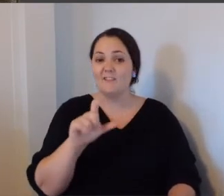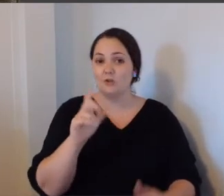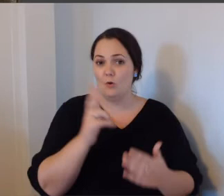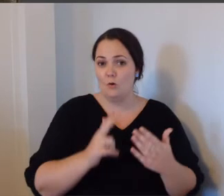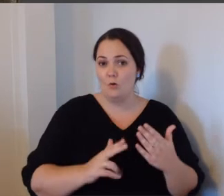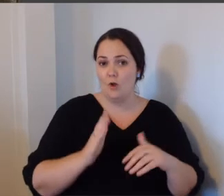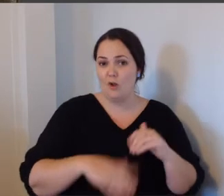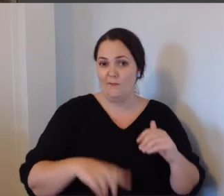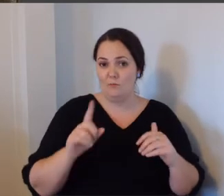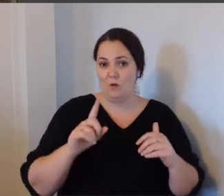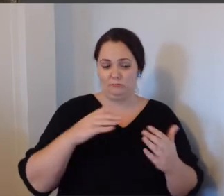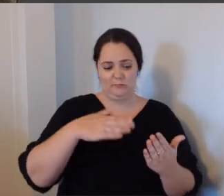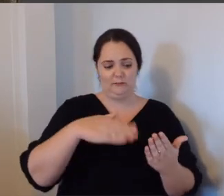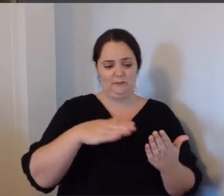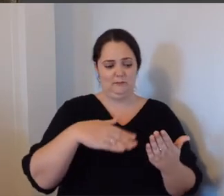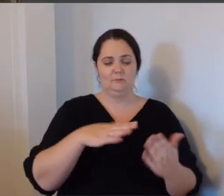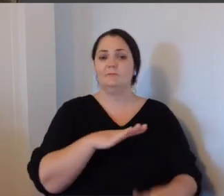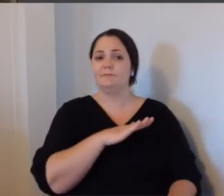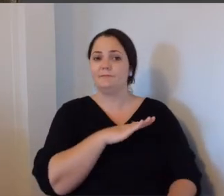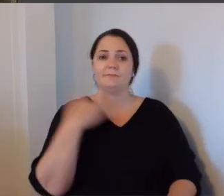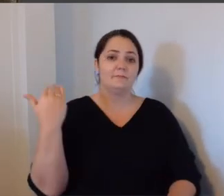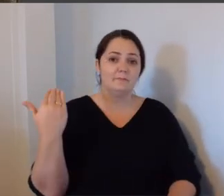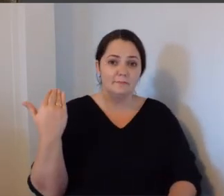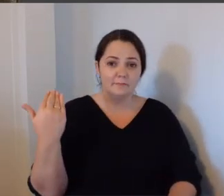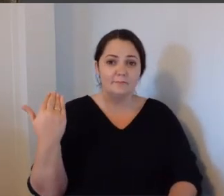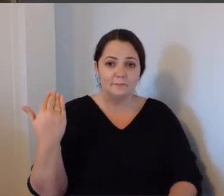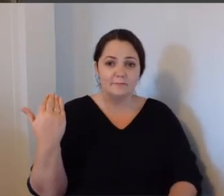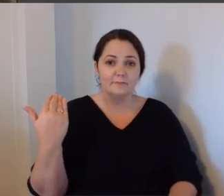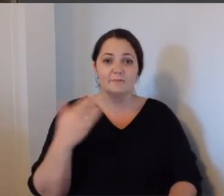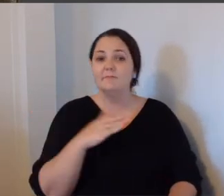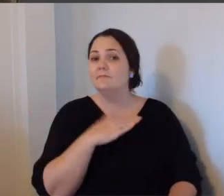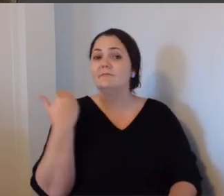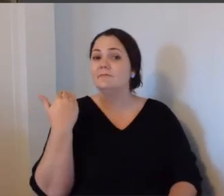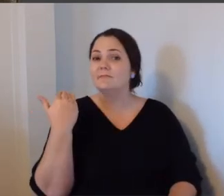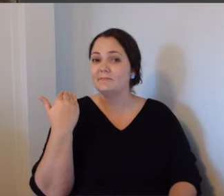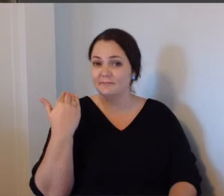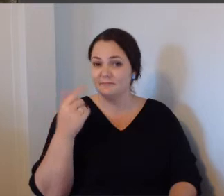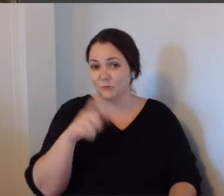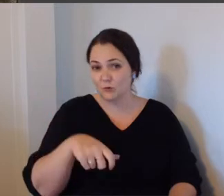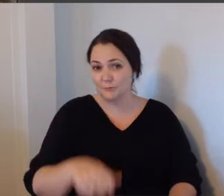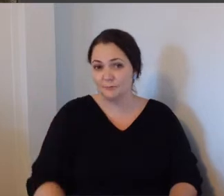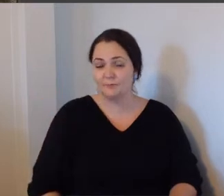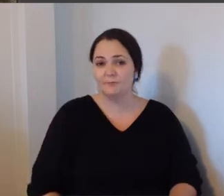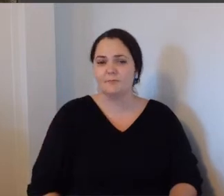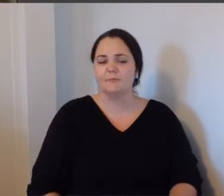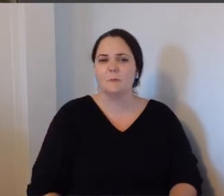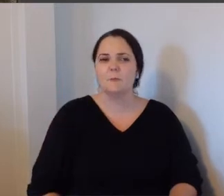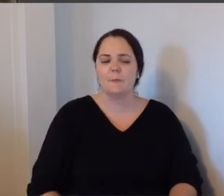which shows Judith in the gruesome act of beheading Holofernes. Now Caravaggio achieved notoriety in